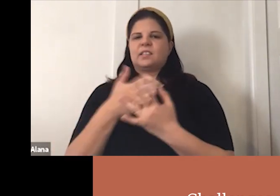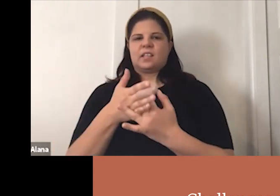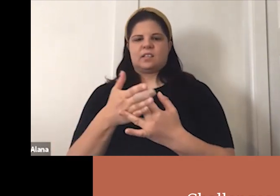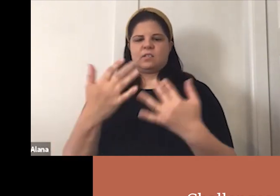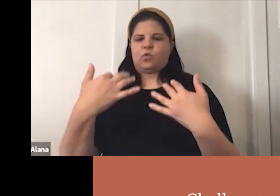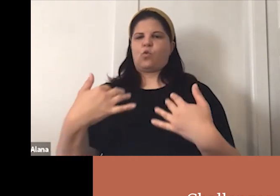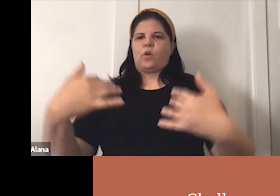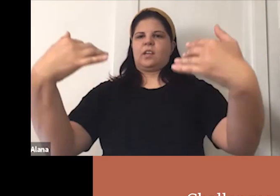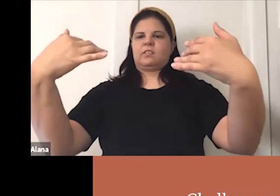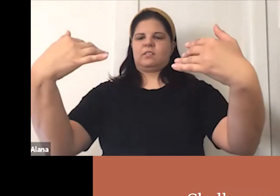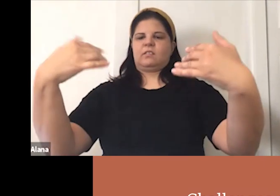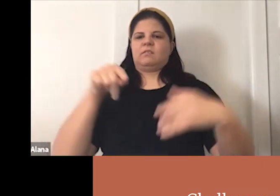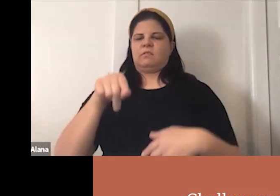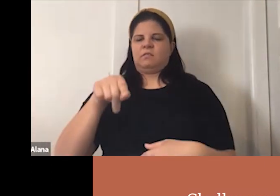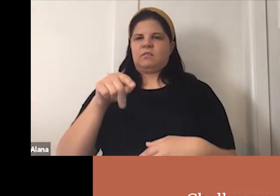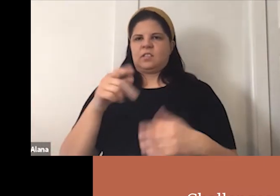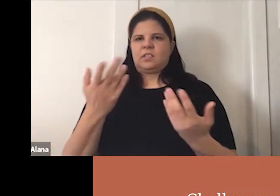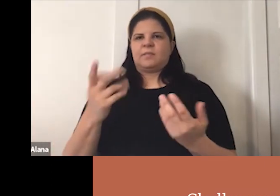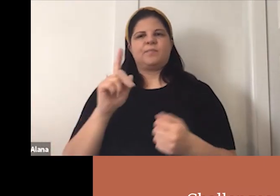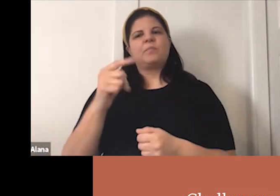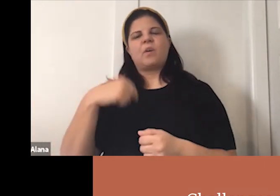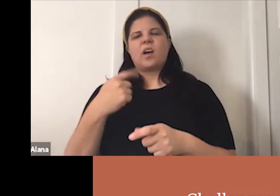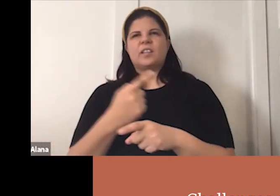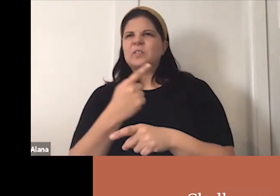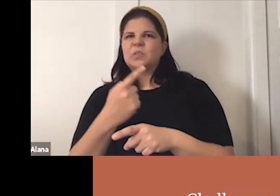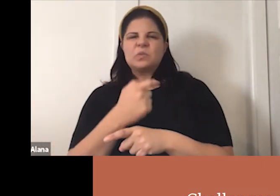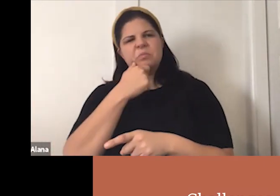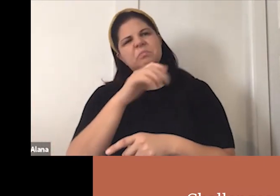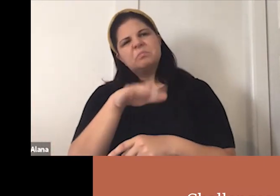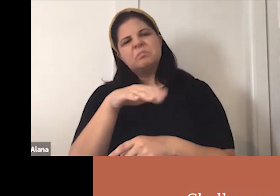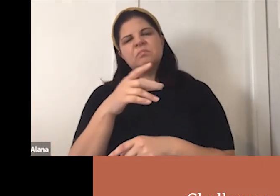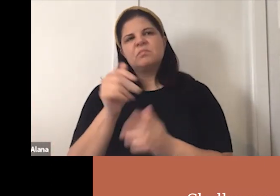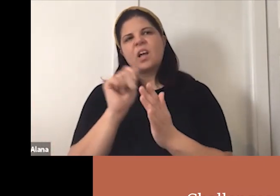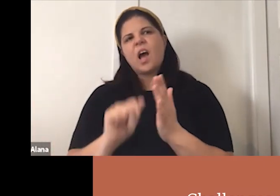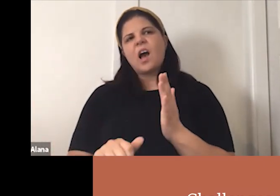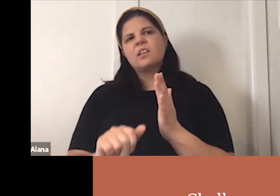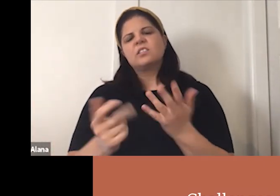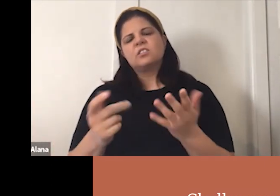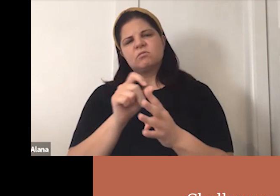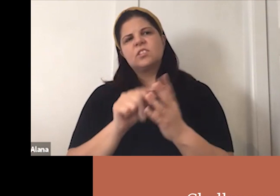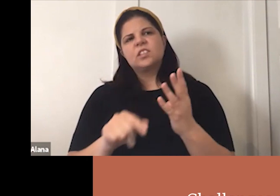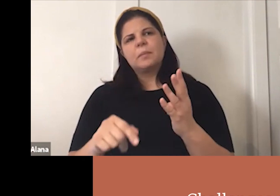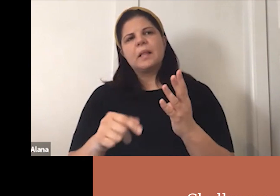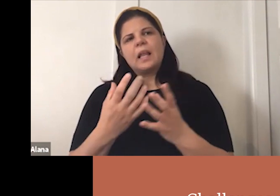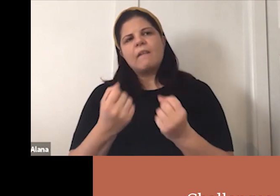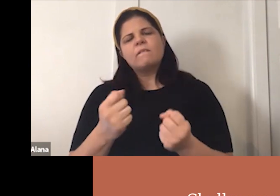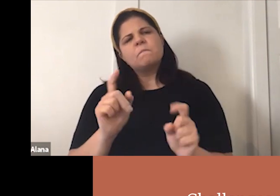But I talk to people and say, "Well, what about artists with disability?"